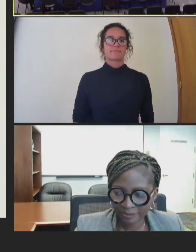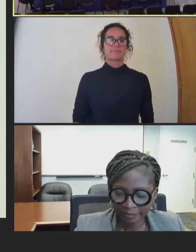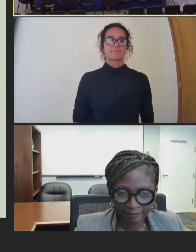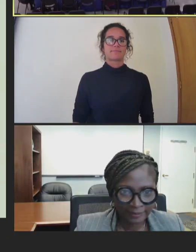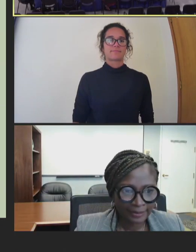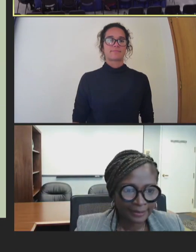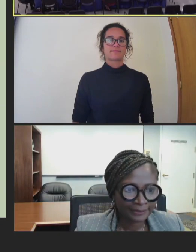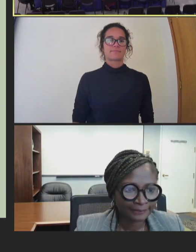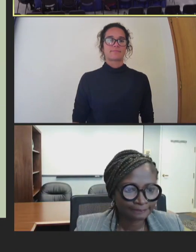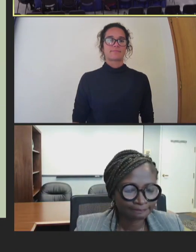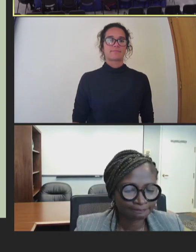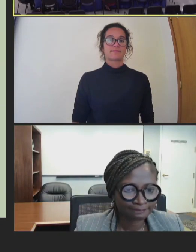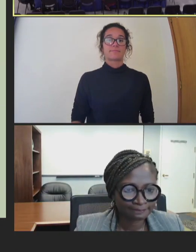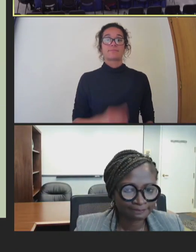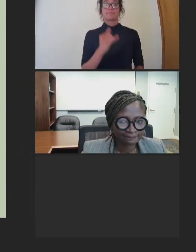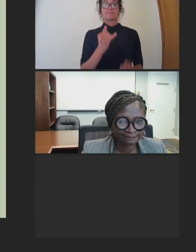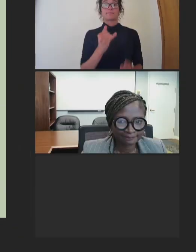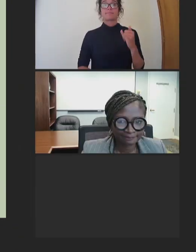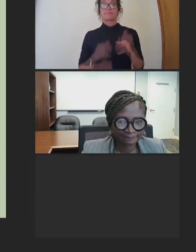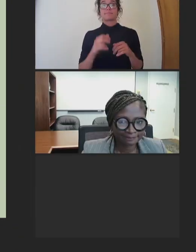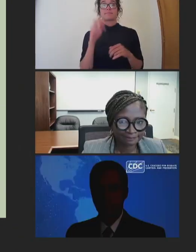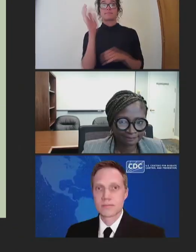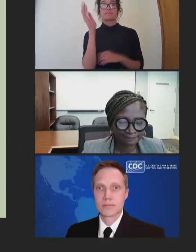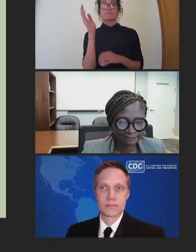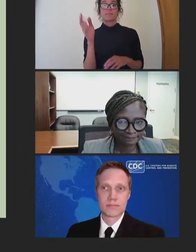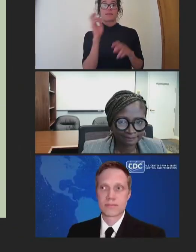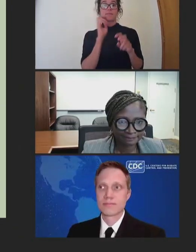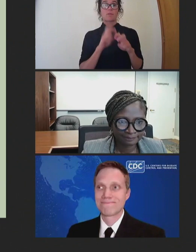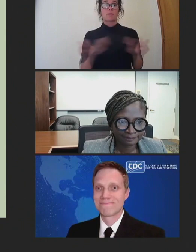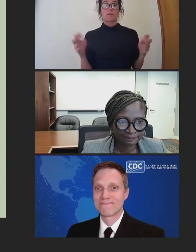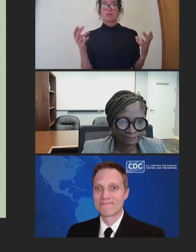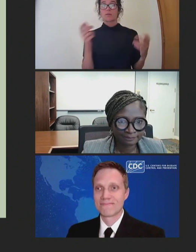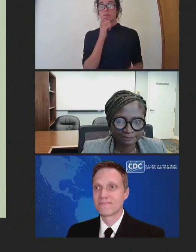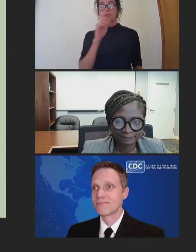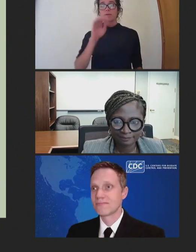And our final presenter on the panel is Dr. Brendan Jackson. Dr. Jackson,